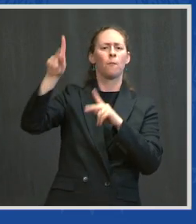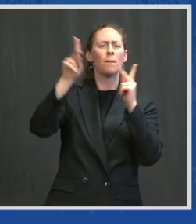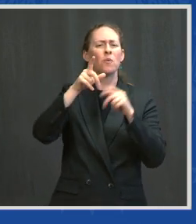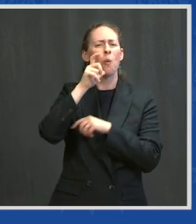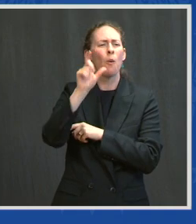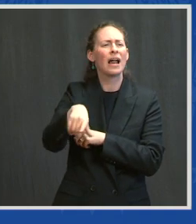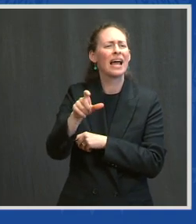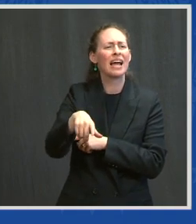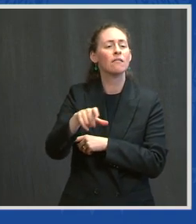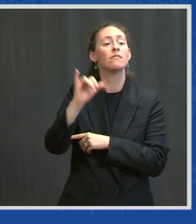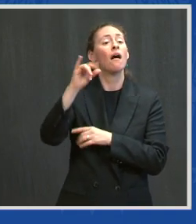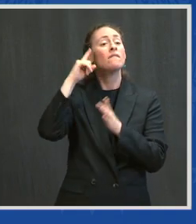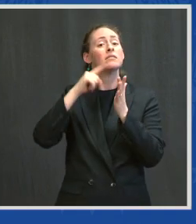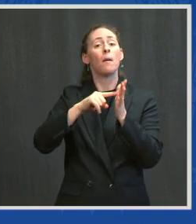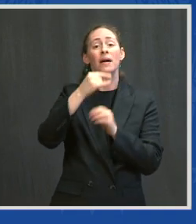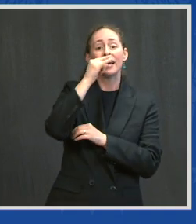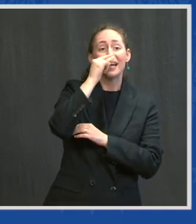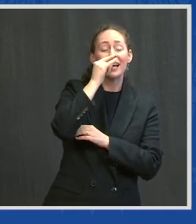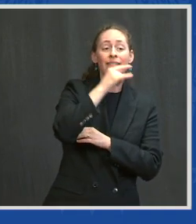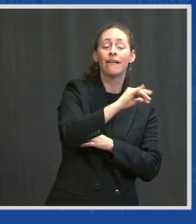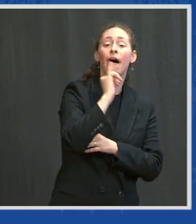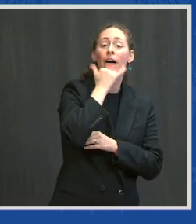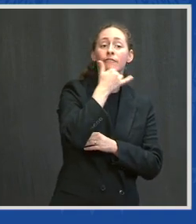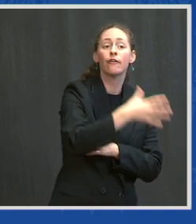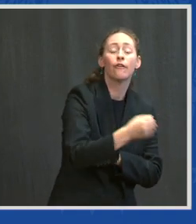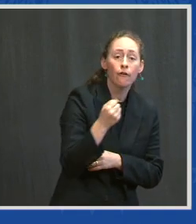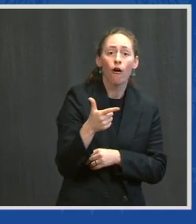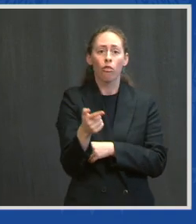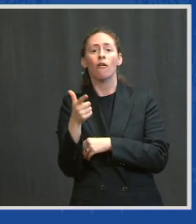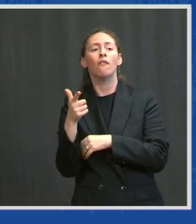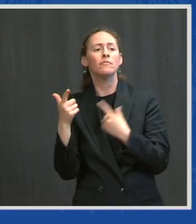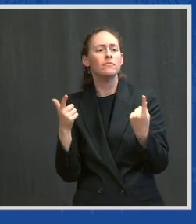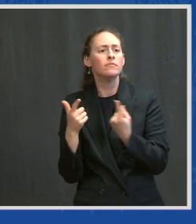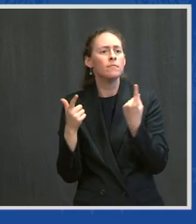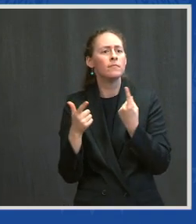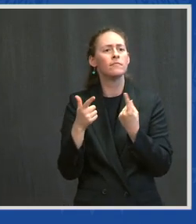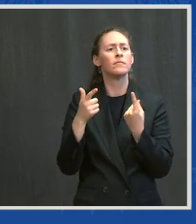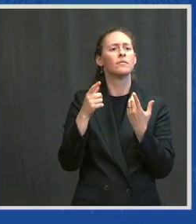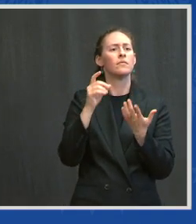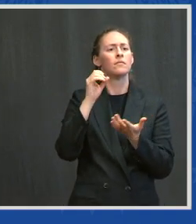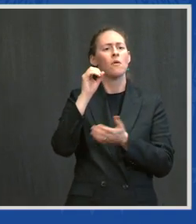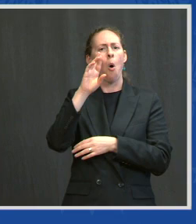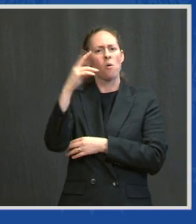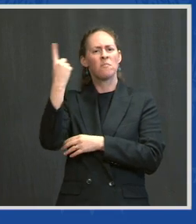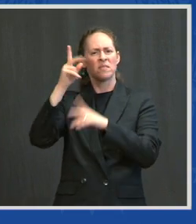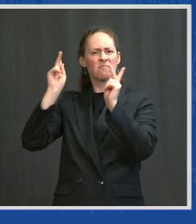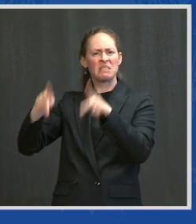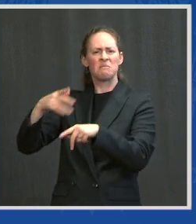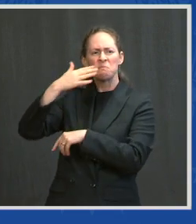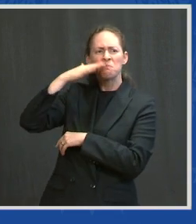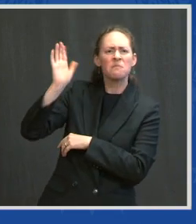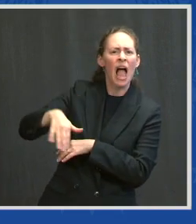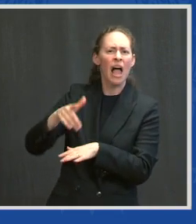picks it up, to a burglar or violent criminal trying to steal it and use it. And we need to keep building on the gun violence